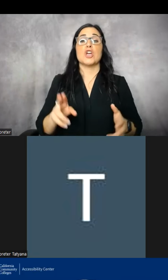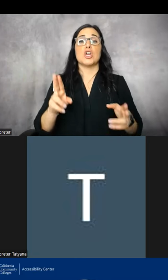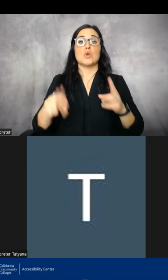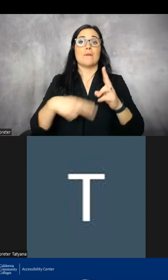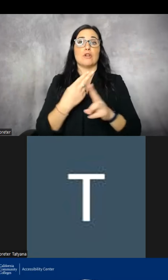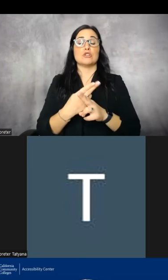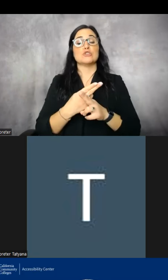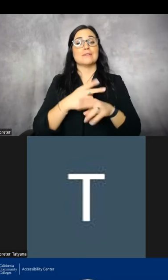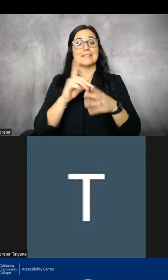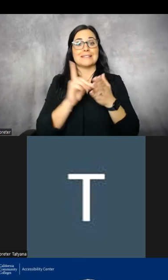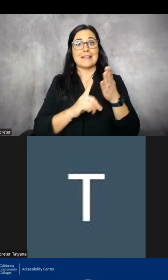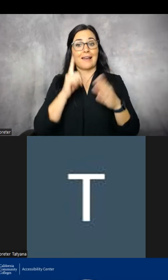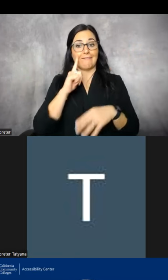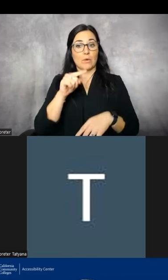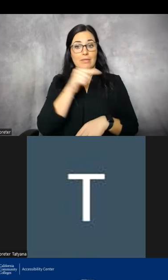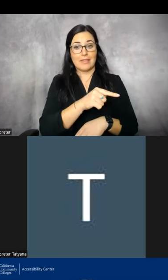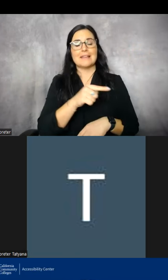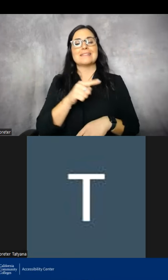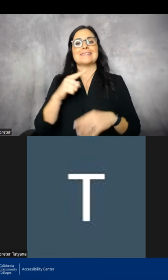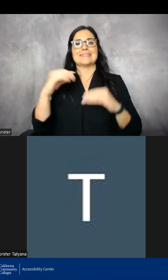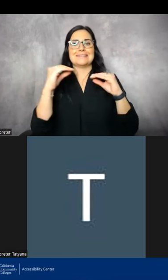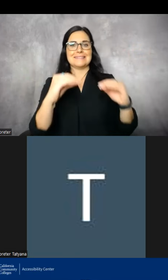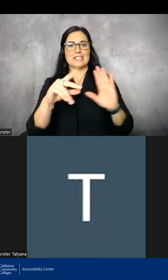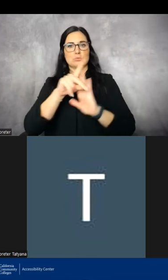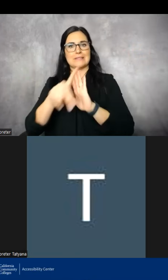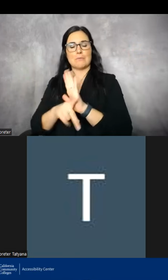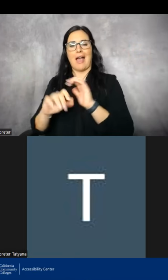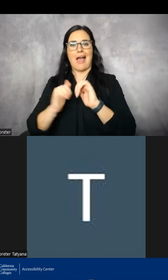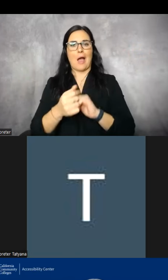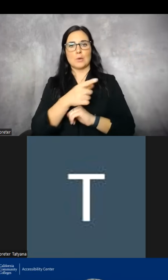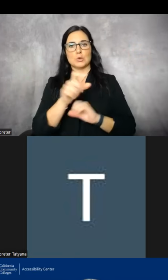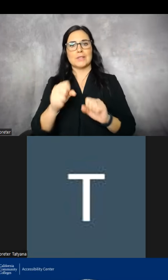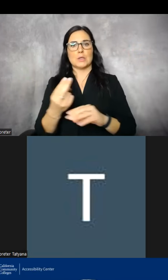Where they teach principles, how you can use all creativity